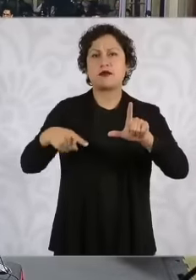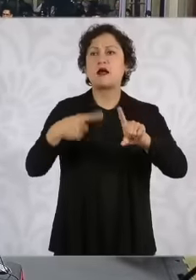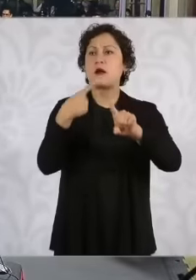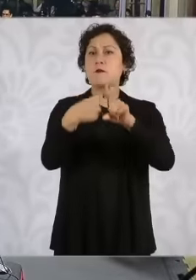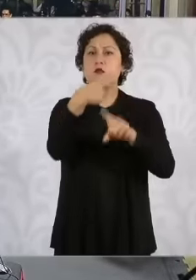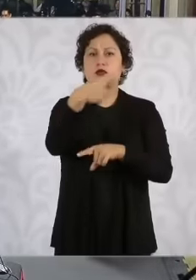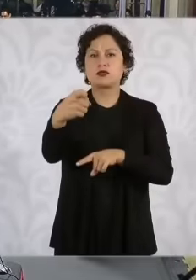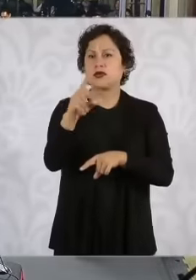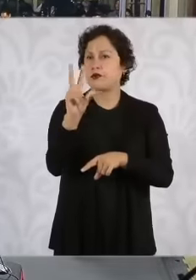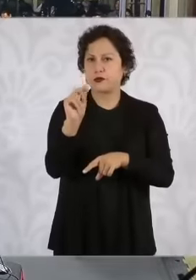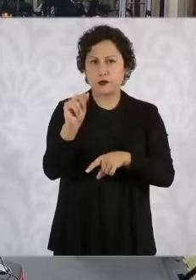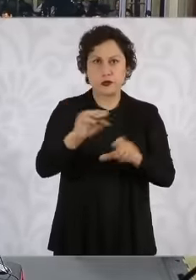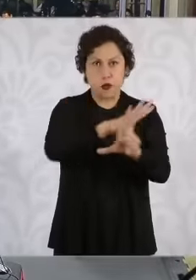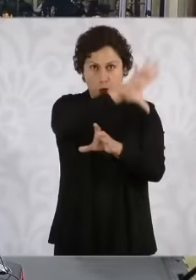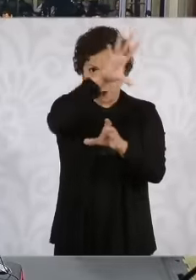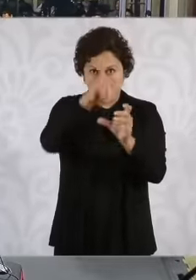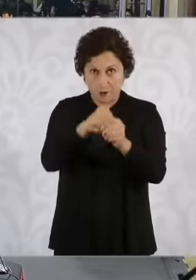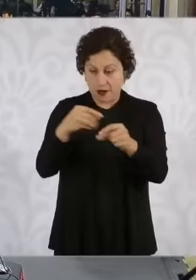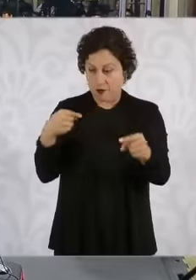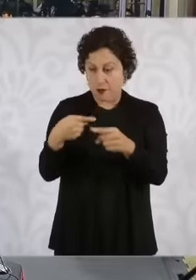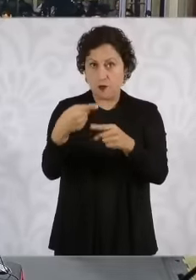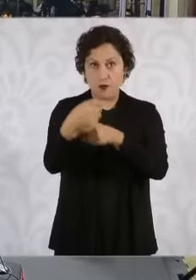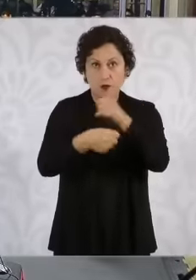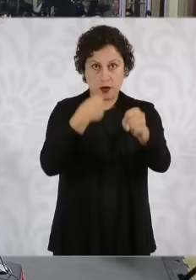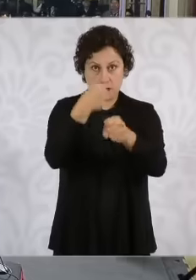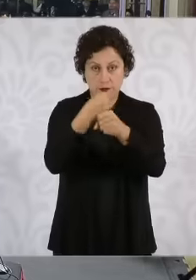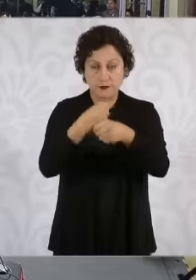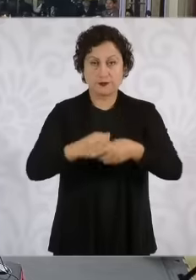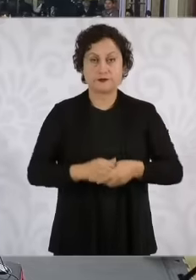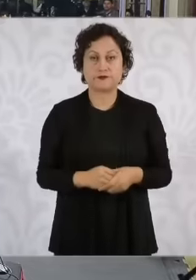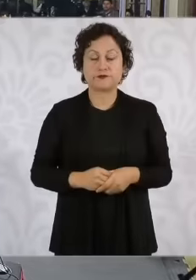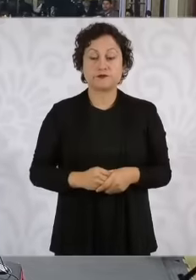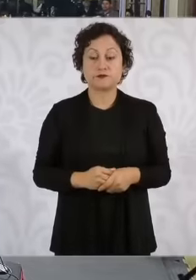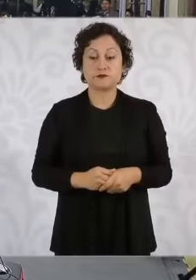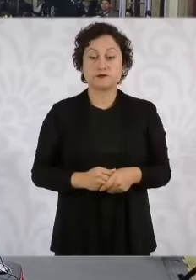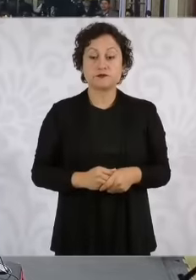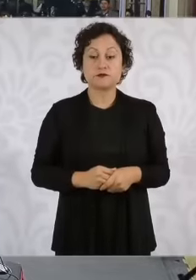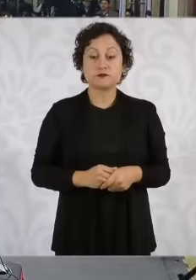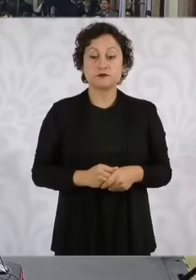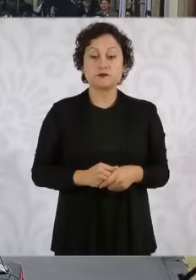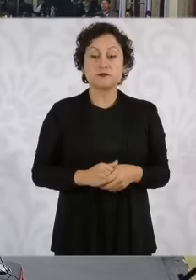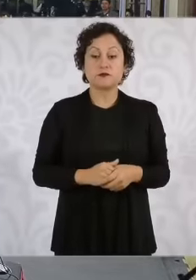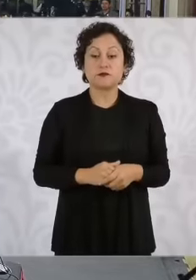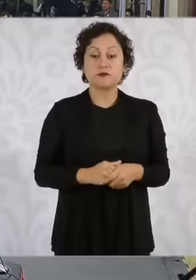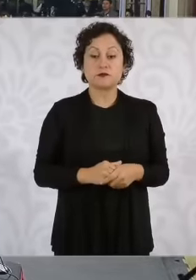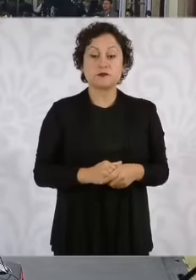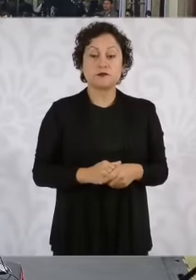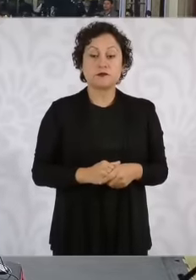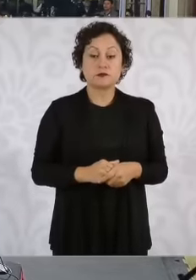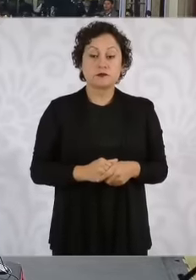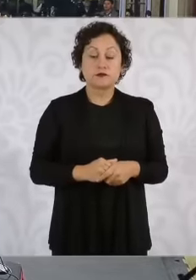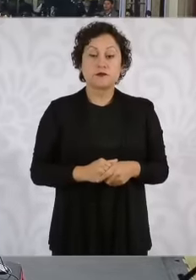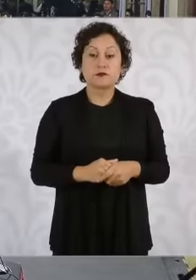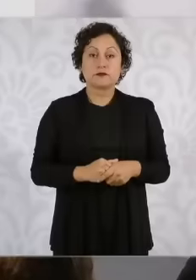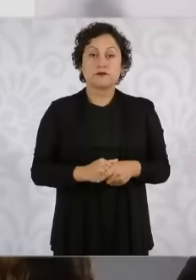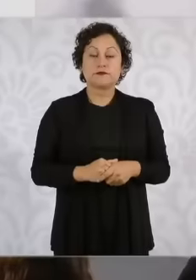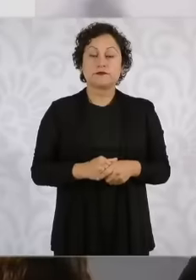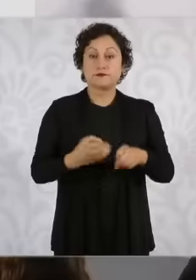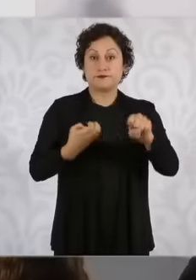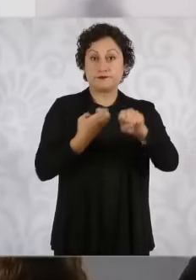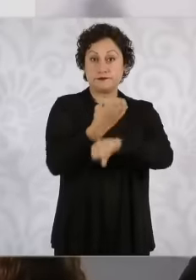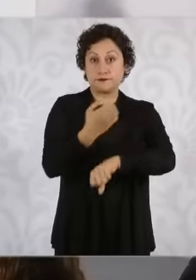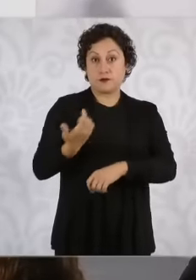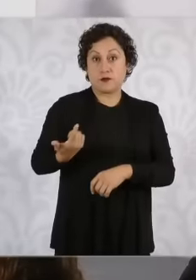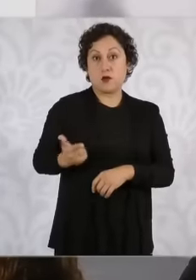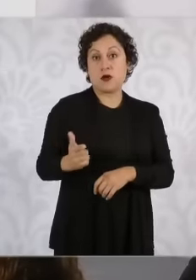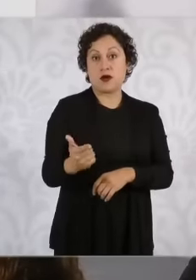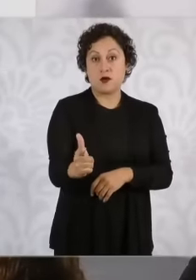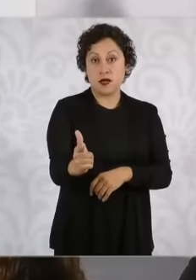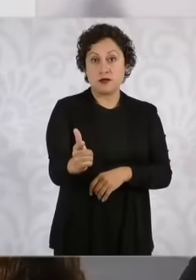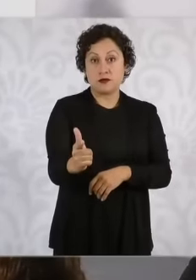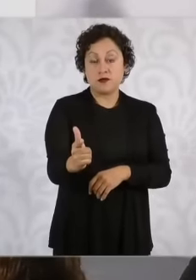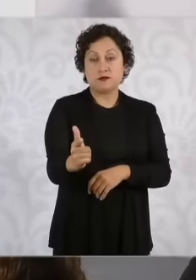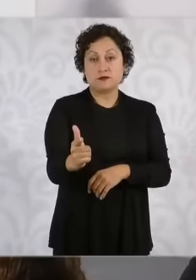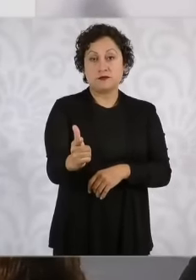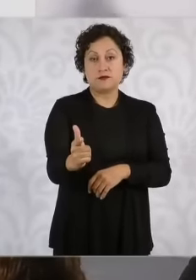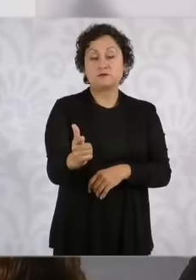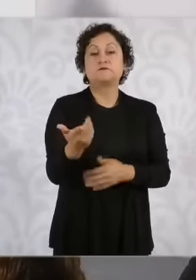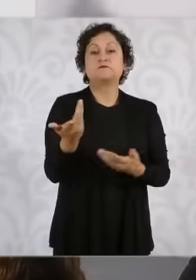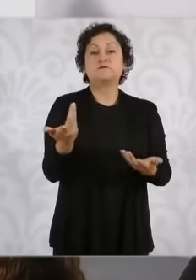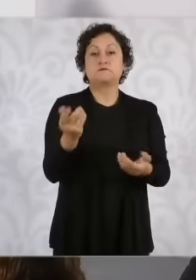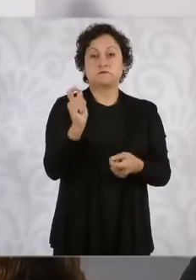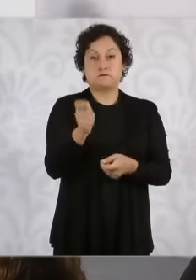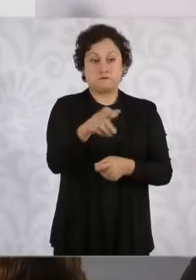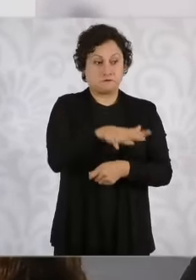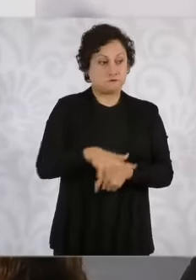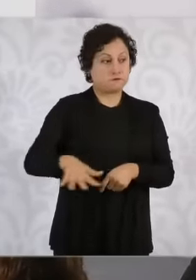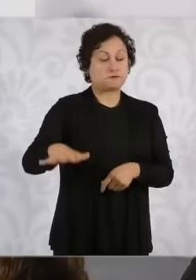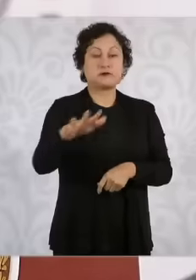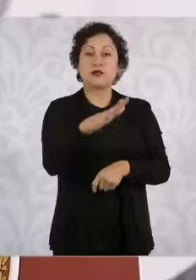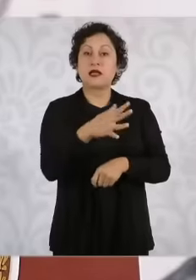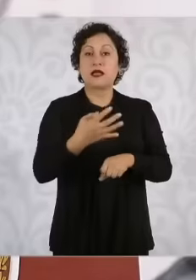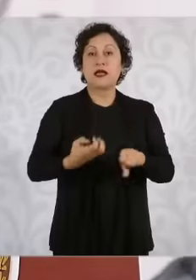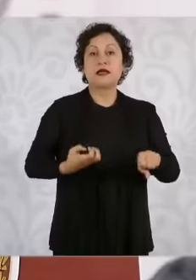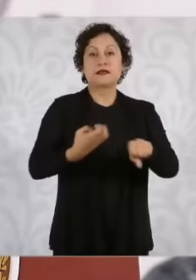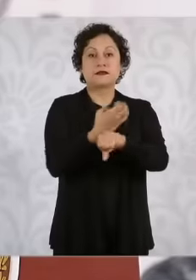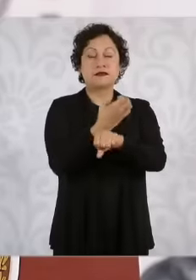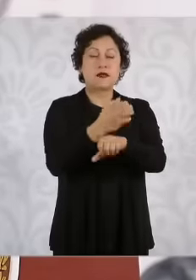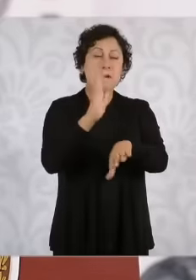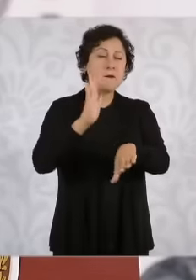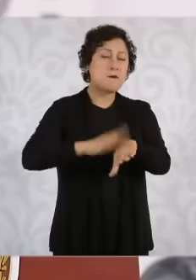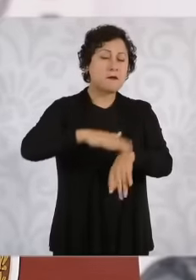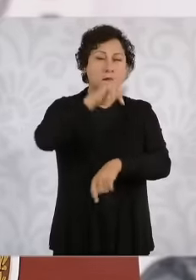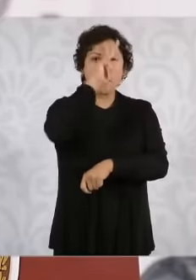year Guanajuato is by far the state with the highest number of homicides but it is